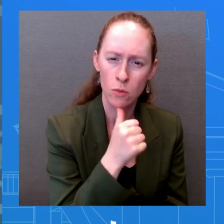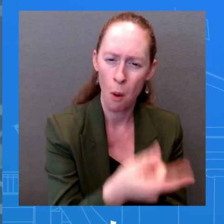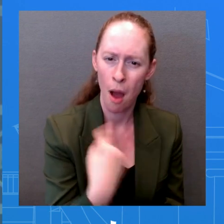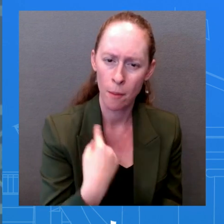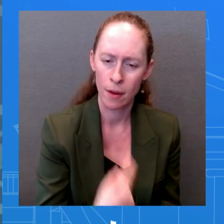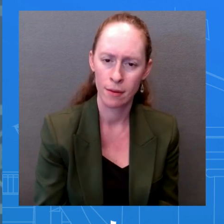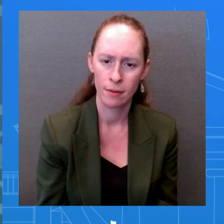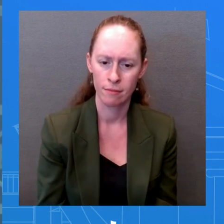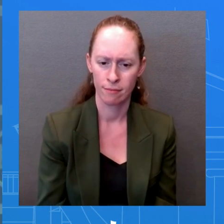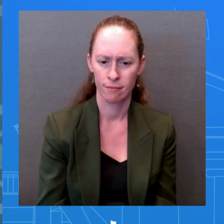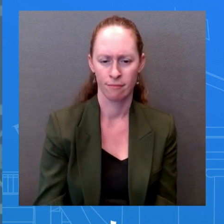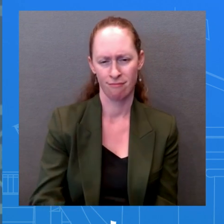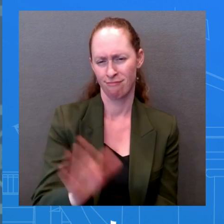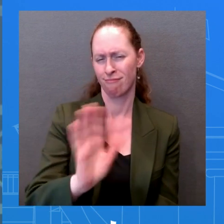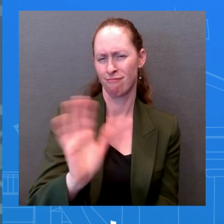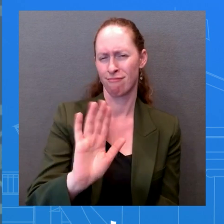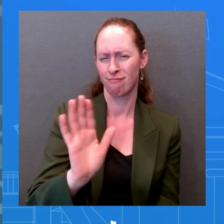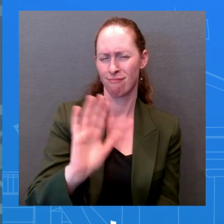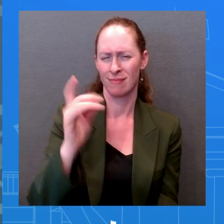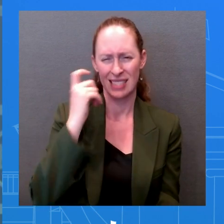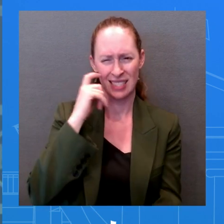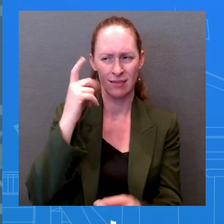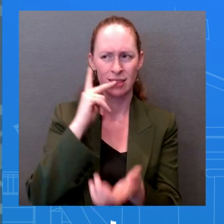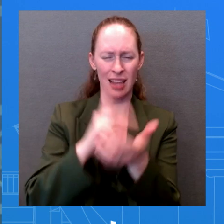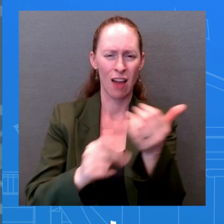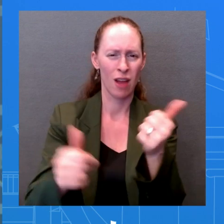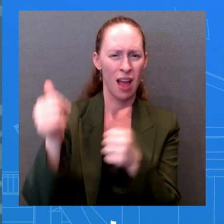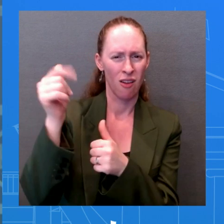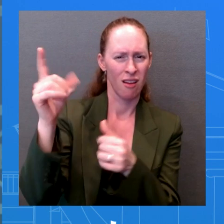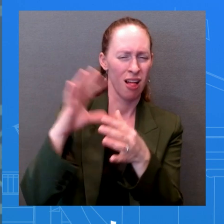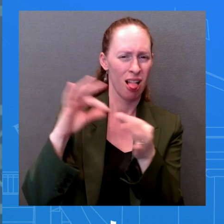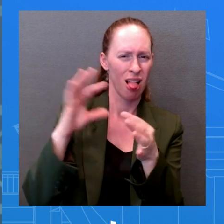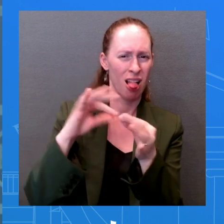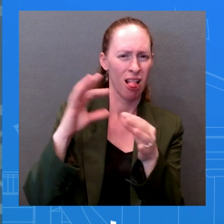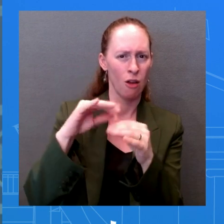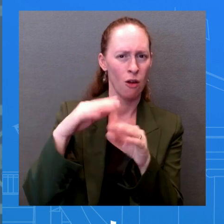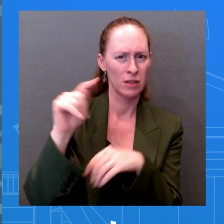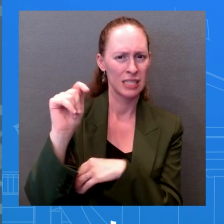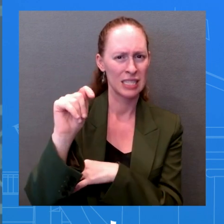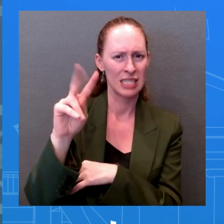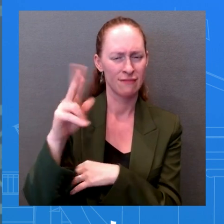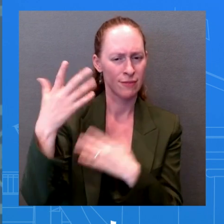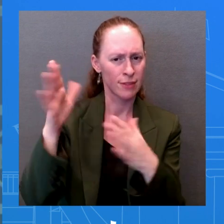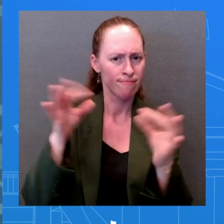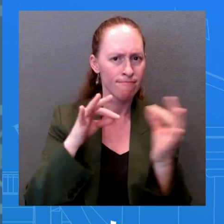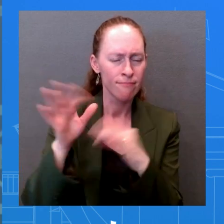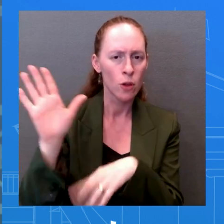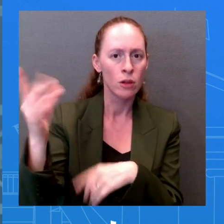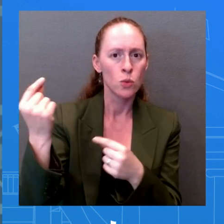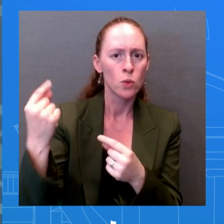talking about the work that they do. And so, I will leave it to the Department of Homeland Security